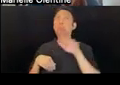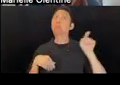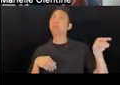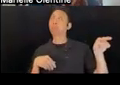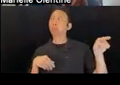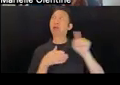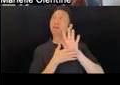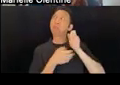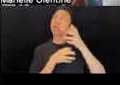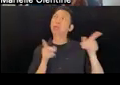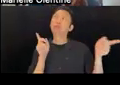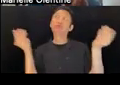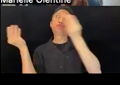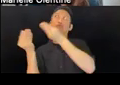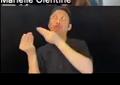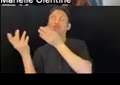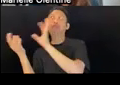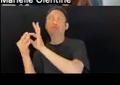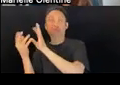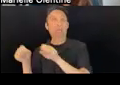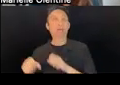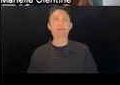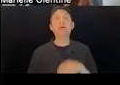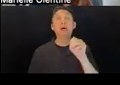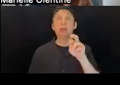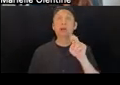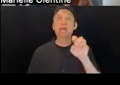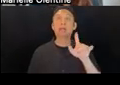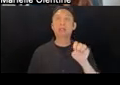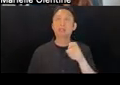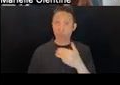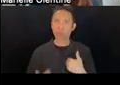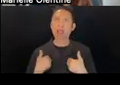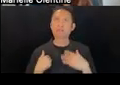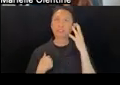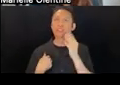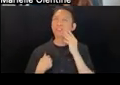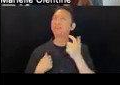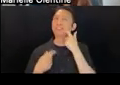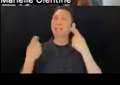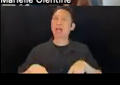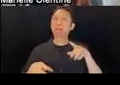So it's not about also fitting your films to the taste of festivals and other institutions, because